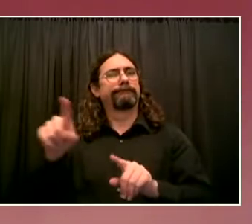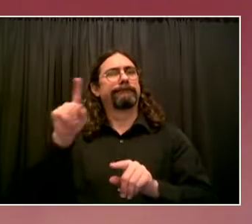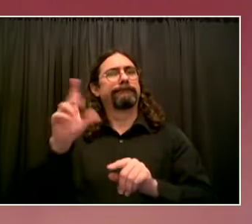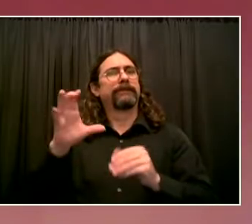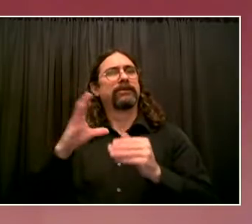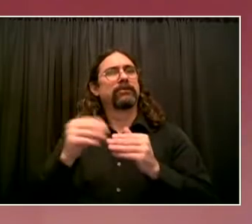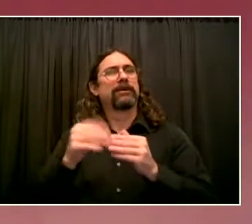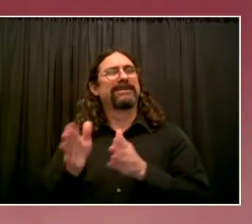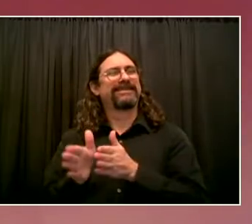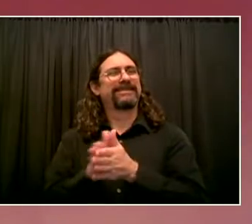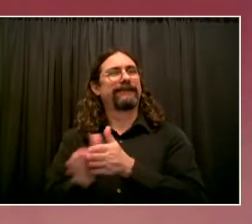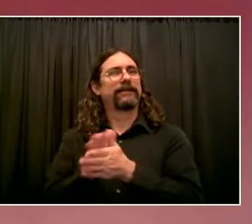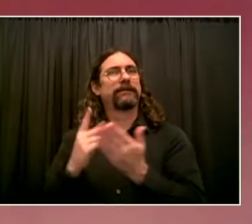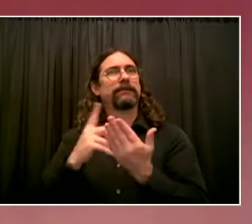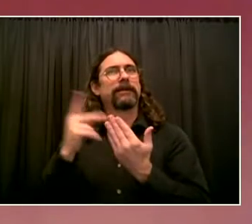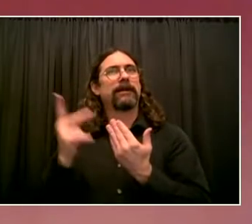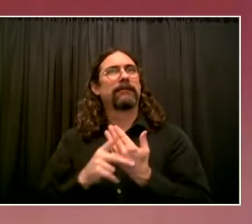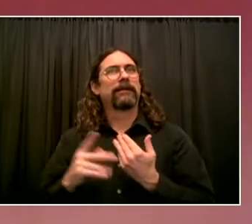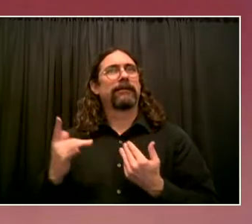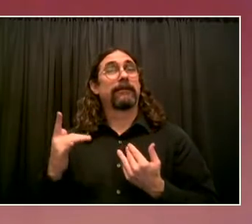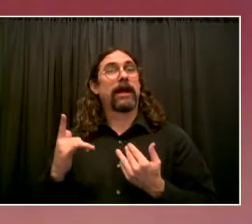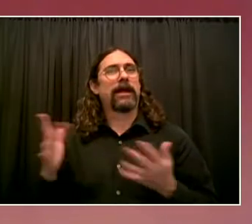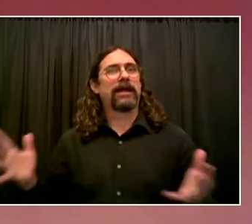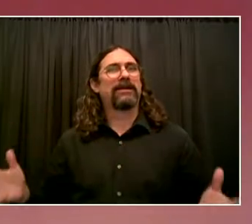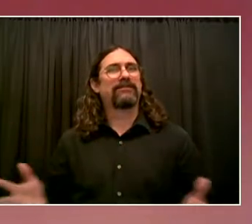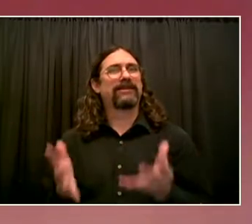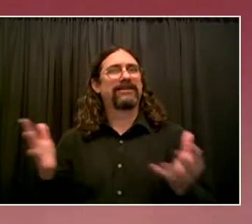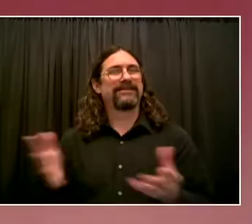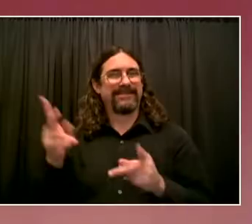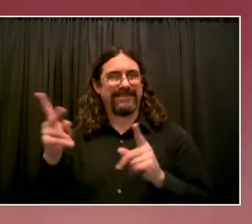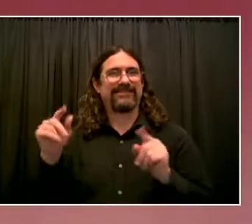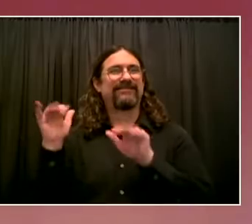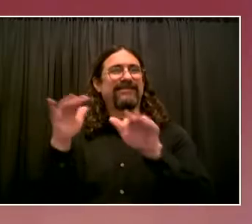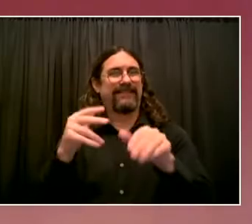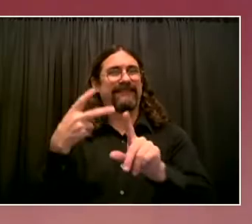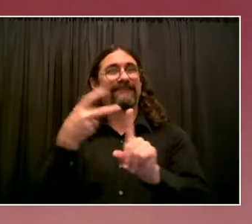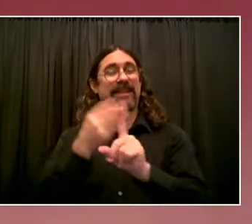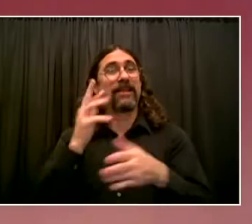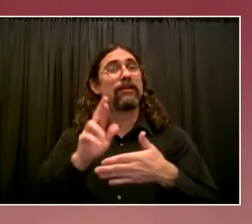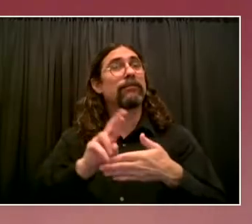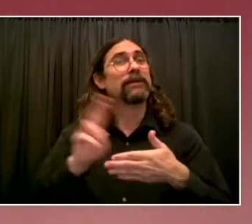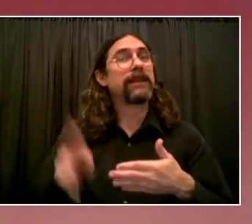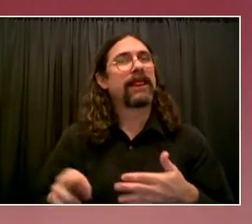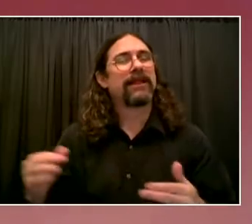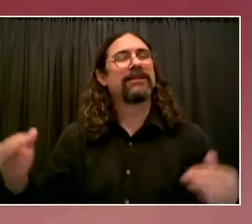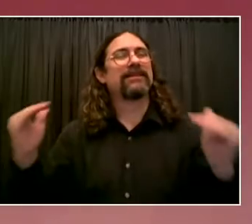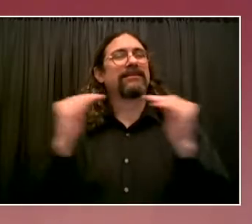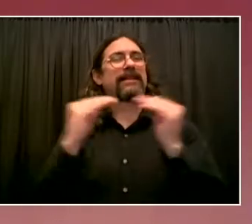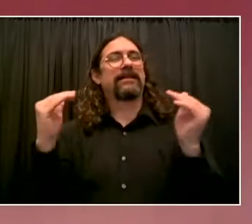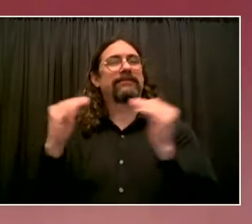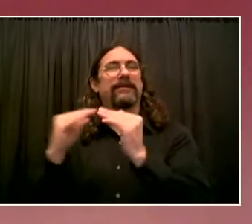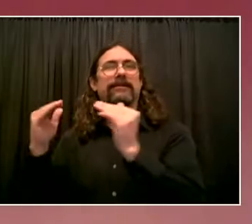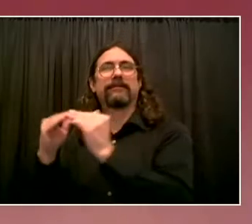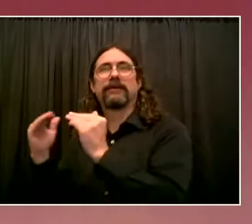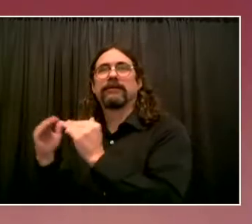AS YOU HAVE HEARD US TALK ABOUT TIME AND TIME AGAIN, EQUITY IS REALLY IMPORTANT IN OUR